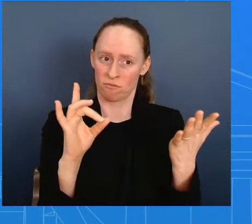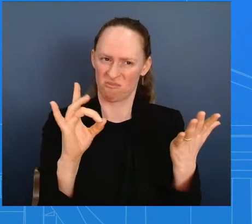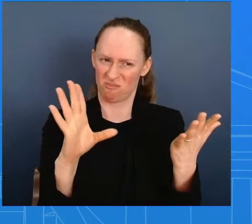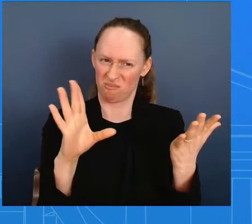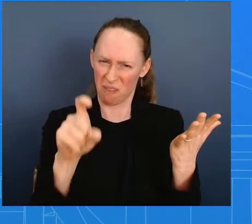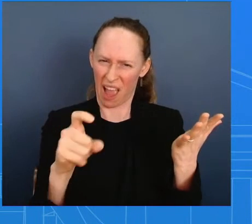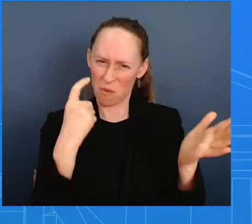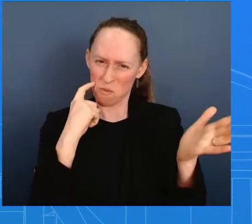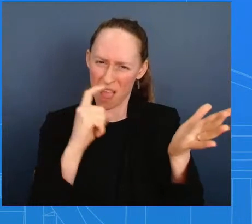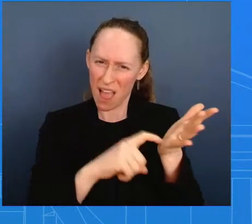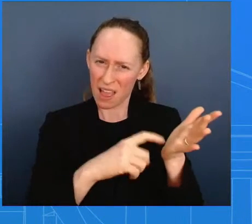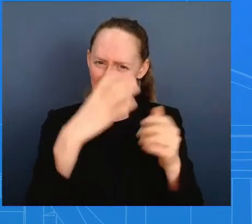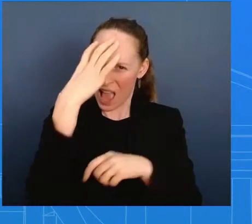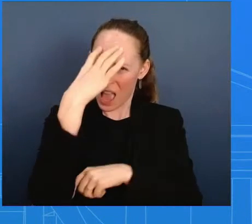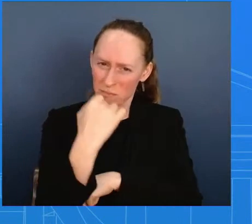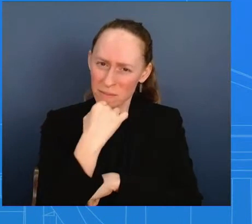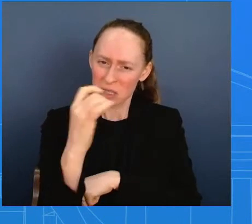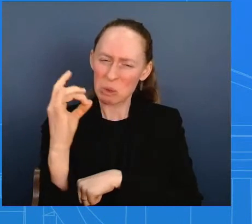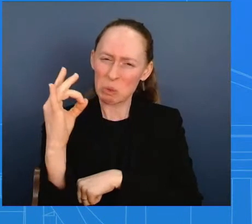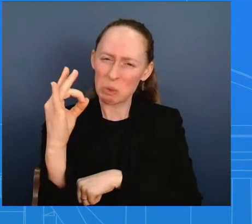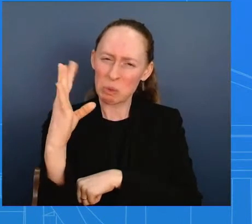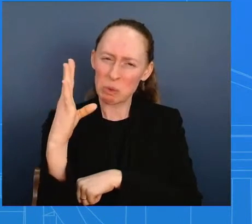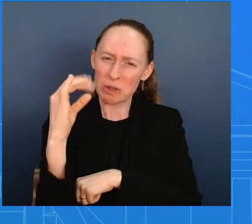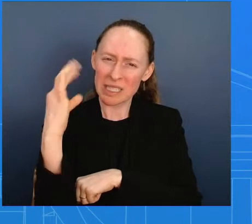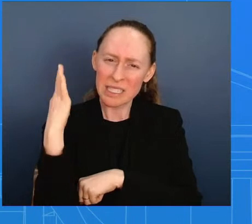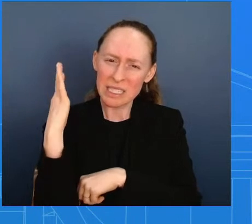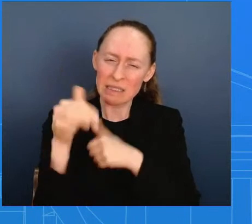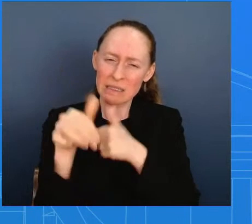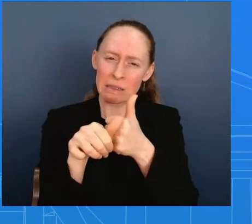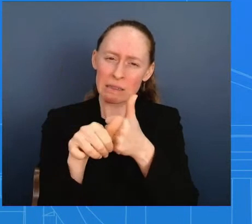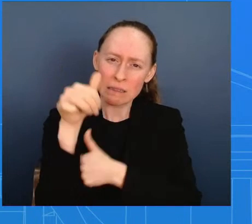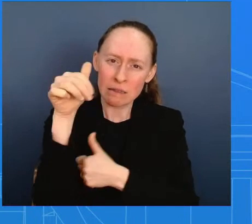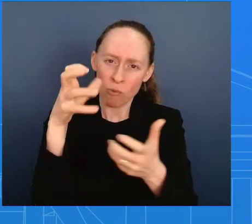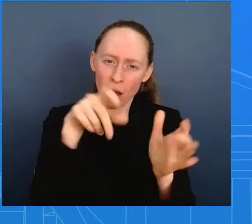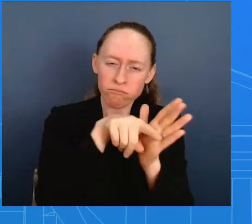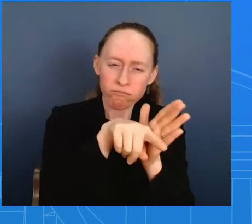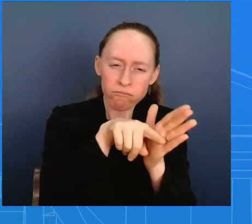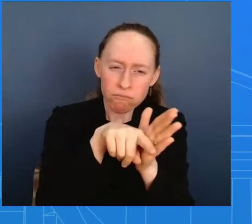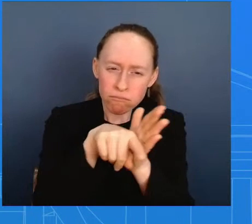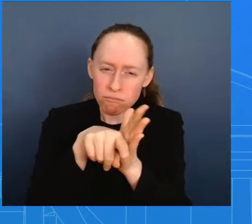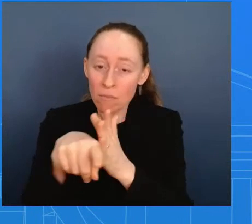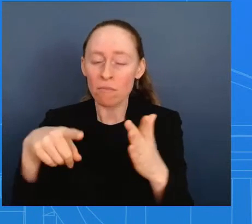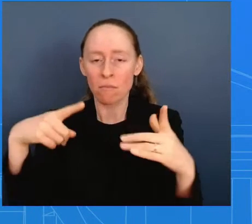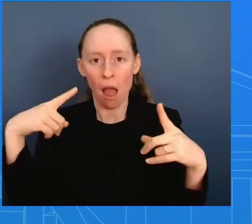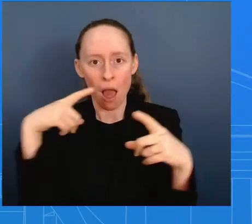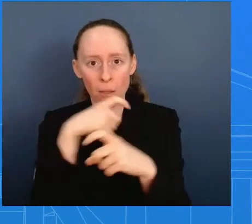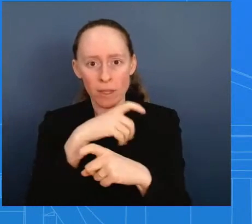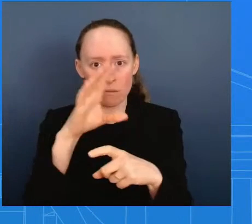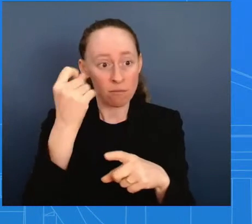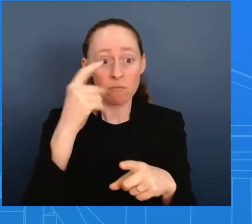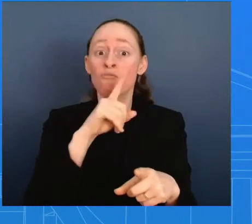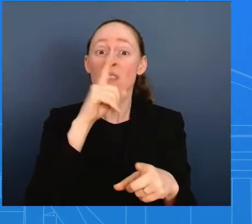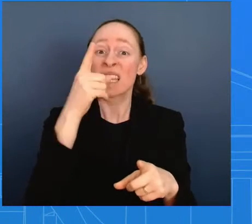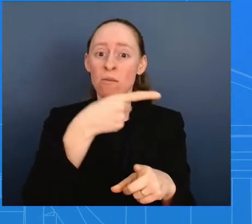It is complex because doing that, in the context of what is happening in the Gaza Strip, is a complex military operation.